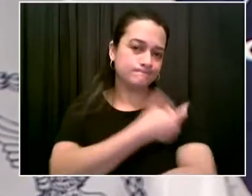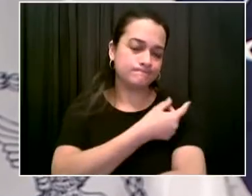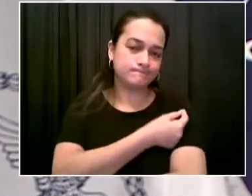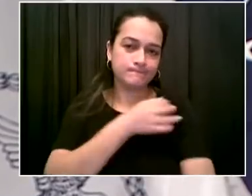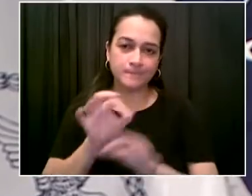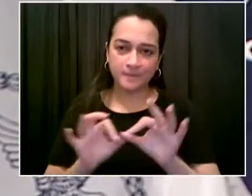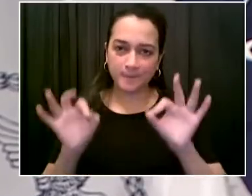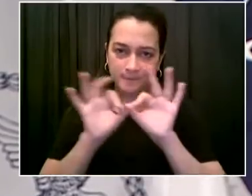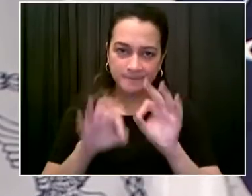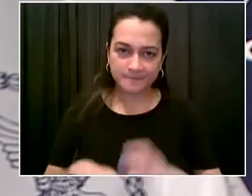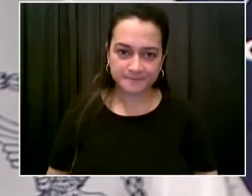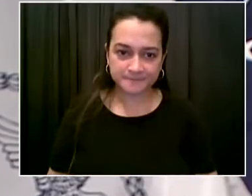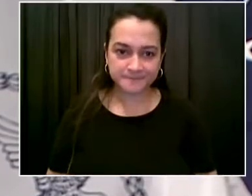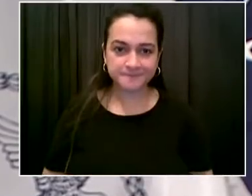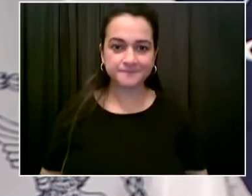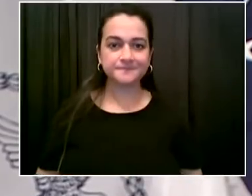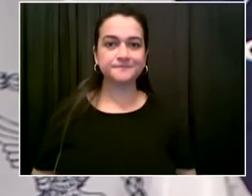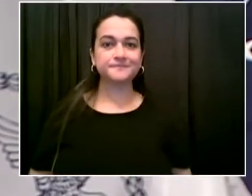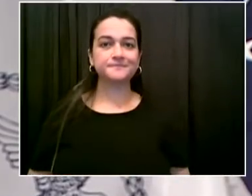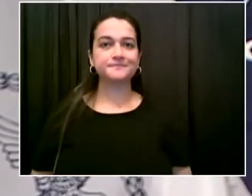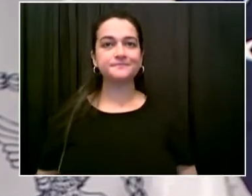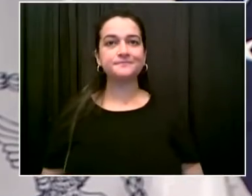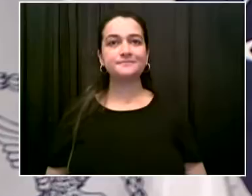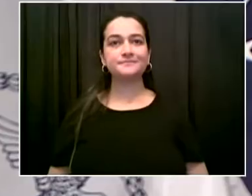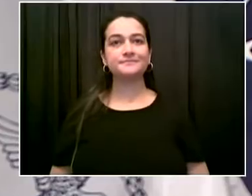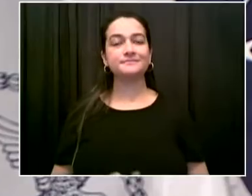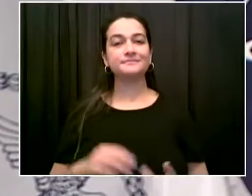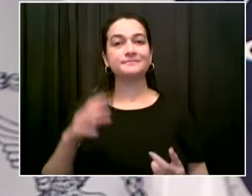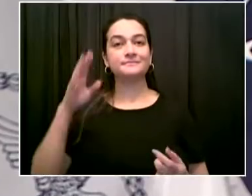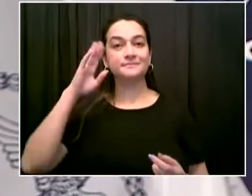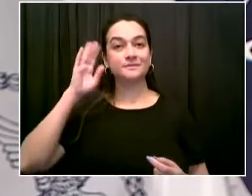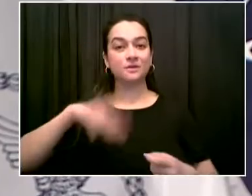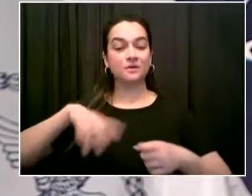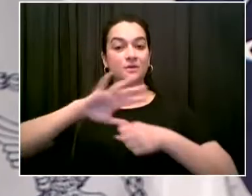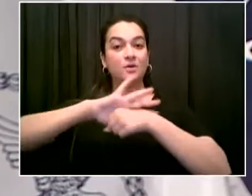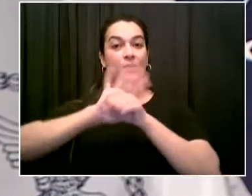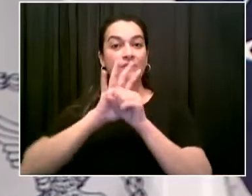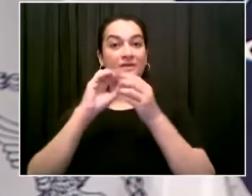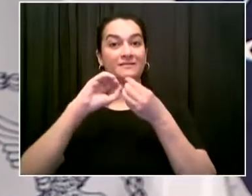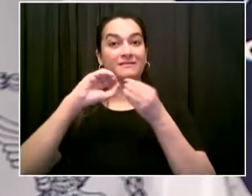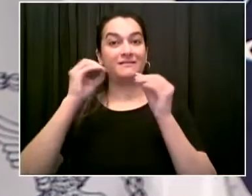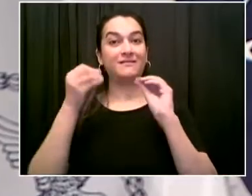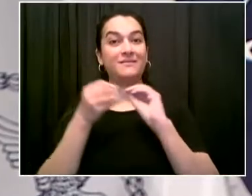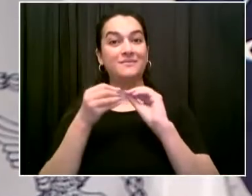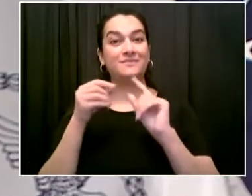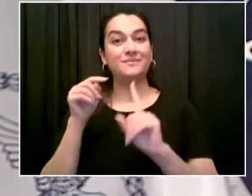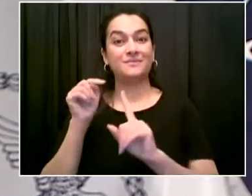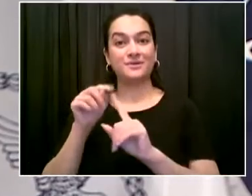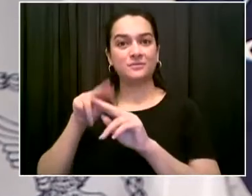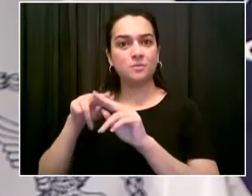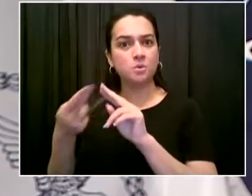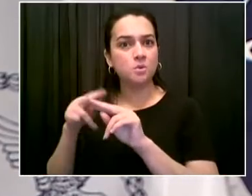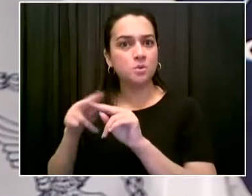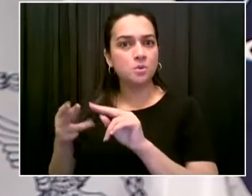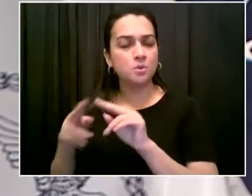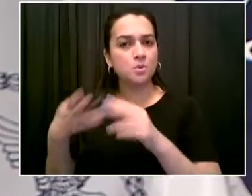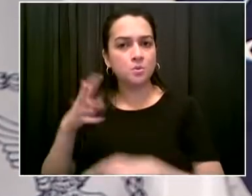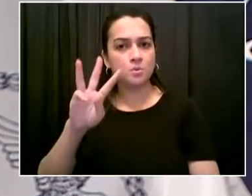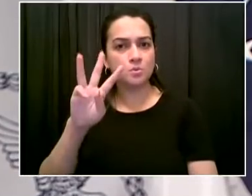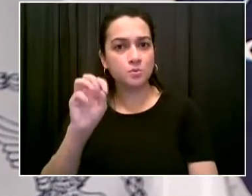I WILL CLOSE ON THIS TODAY EVERYONE. PEOPLE SHOULD BE SO OPRUID N E TH ICTY.